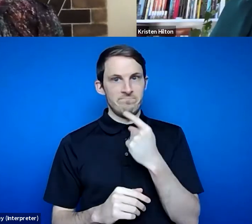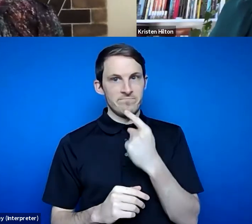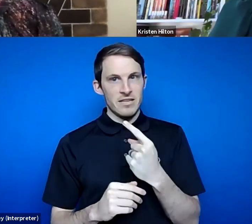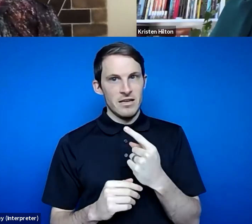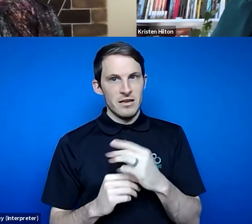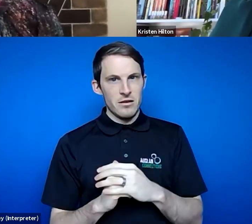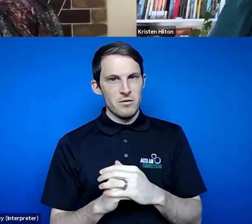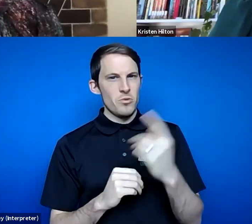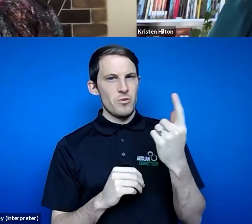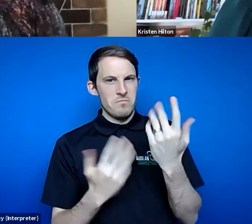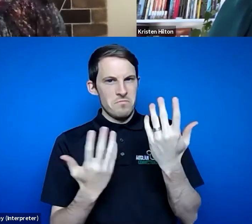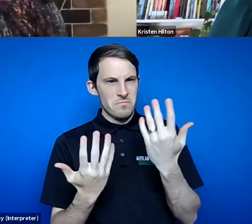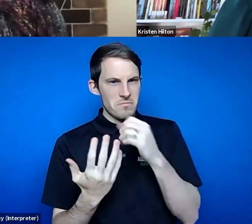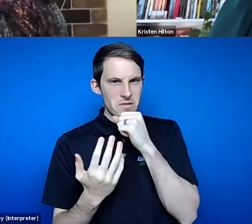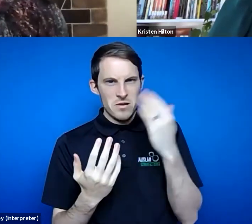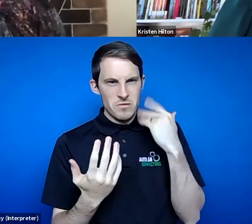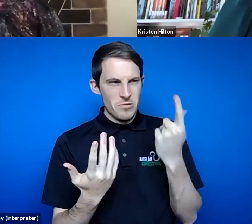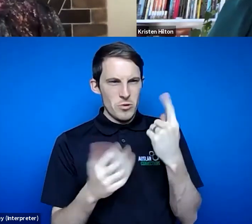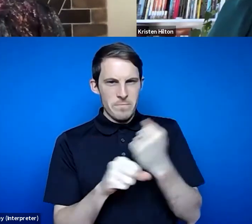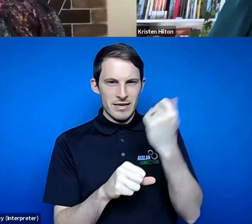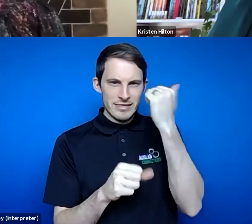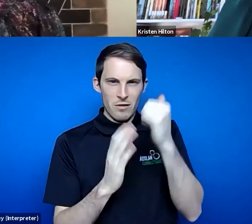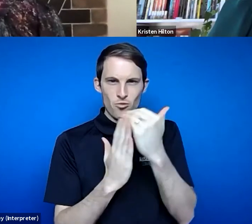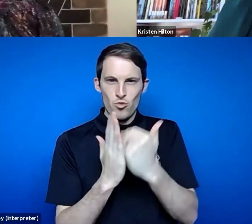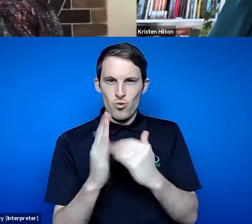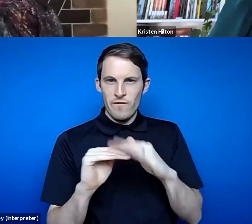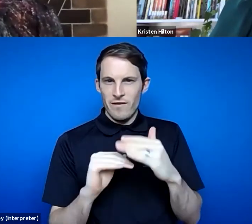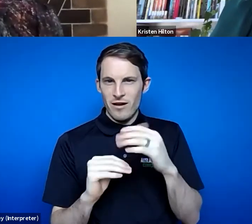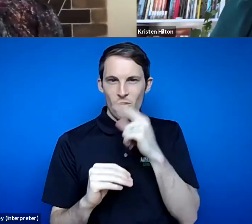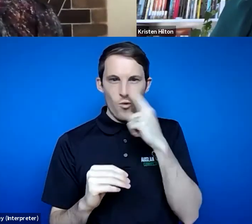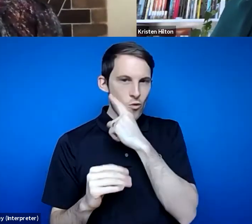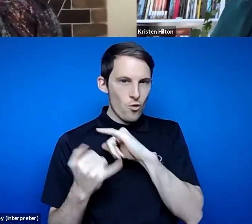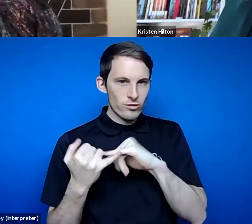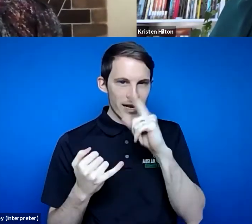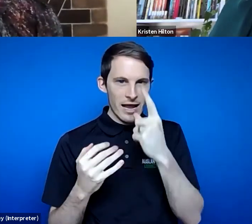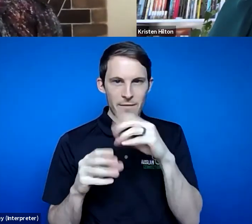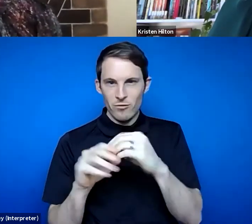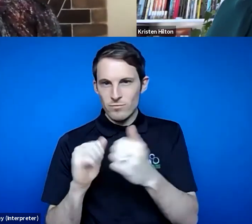dumb rules anyway that girls can't play sports or be Prime Ministers?" I thought that's a